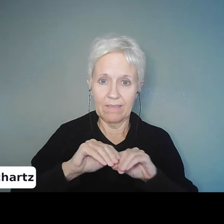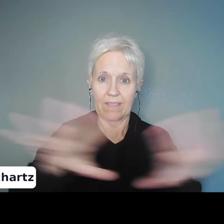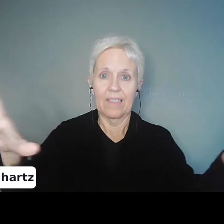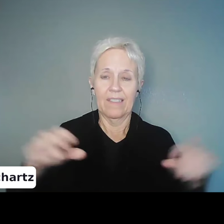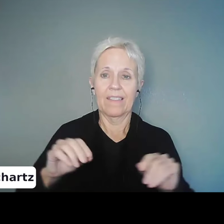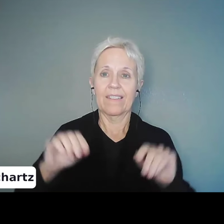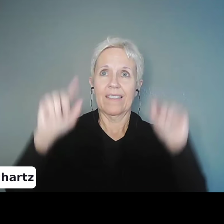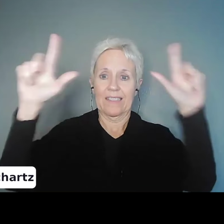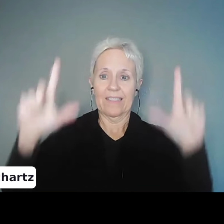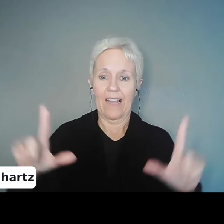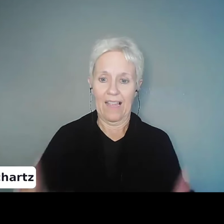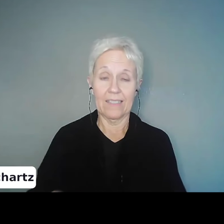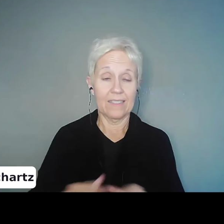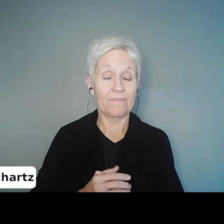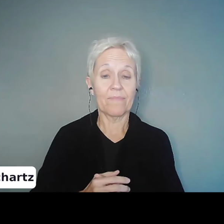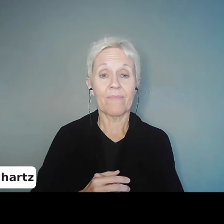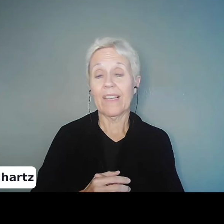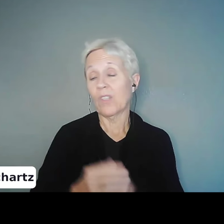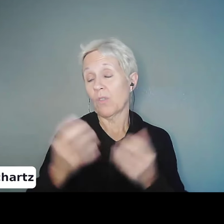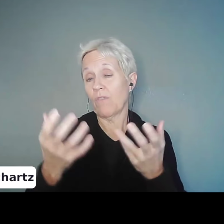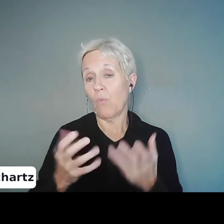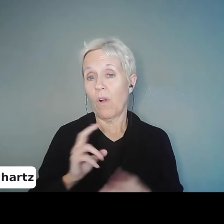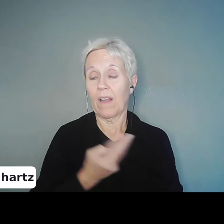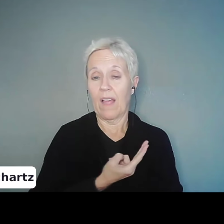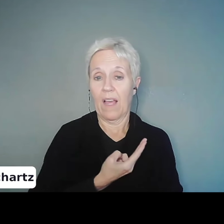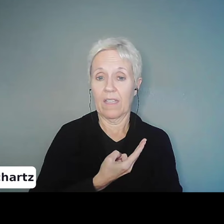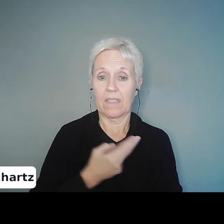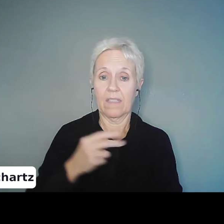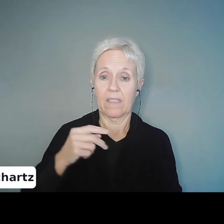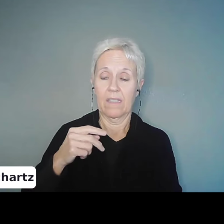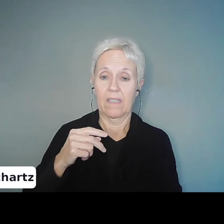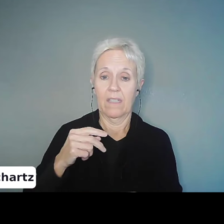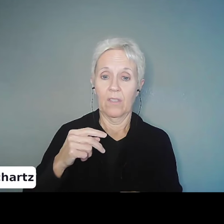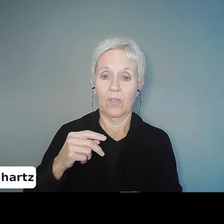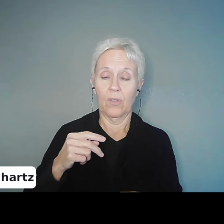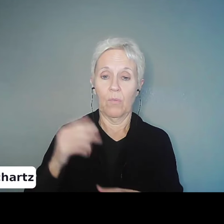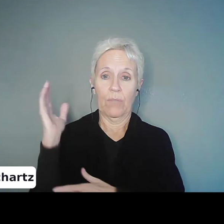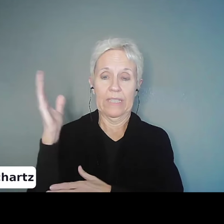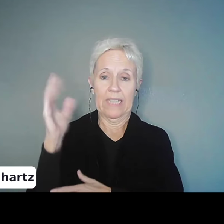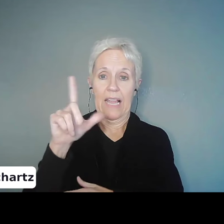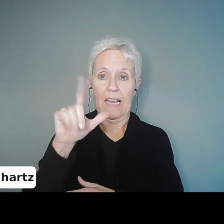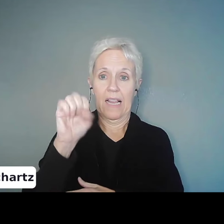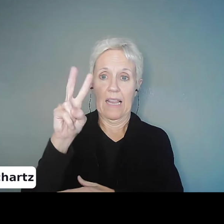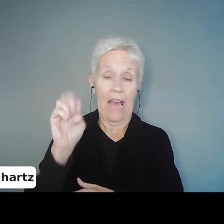So that should be coming out soon.